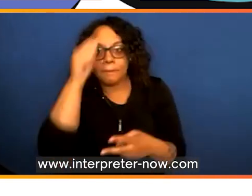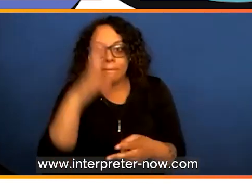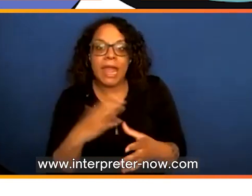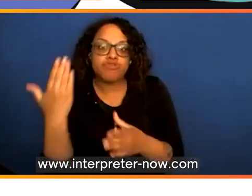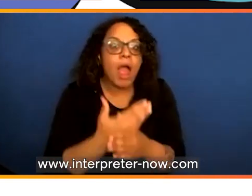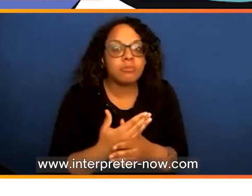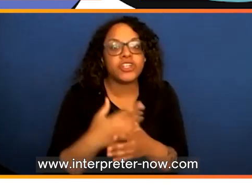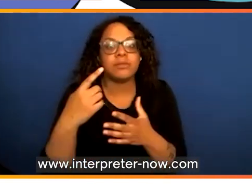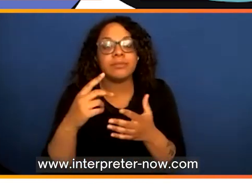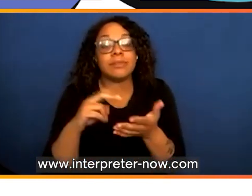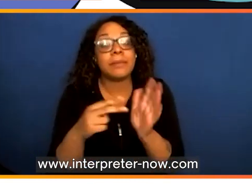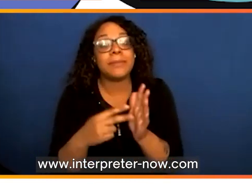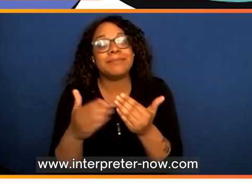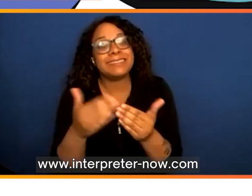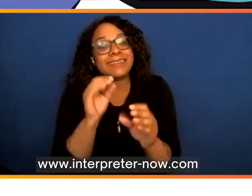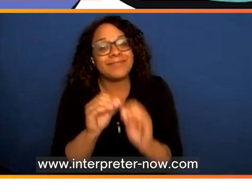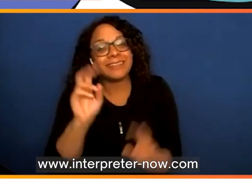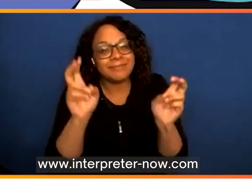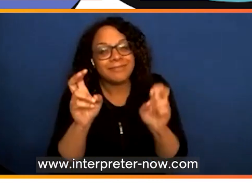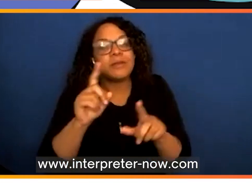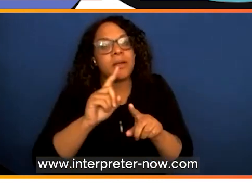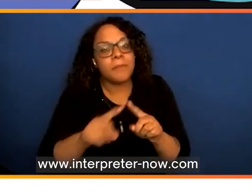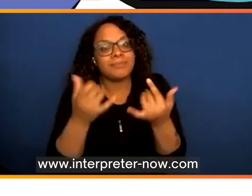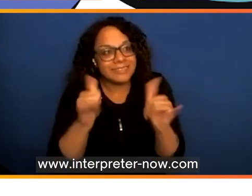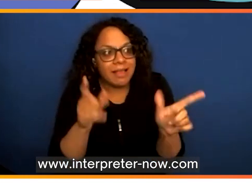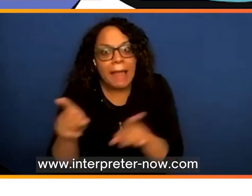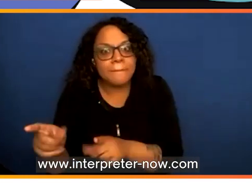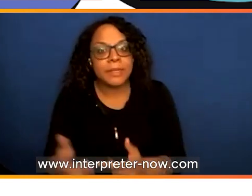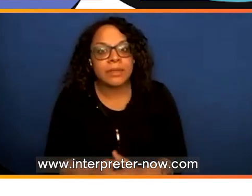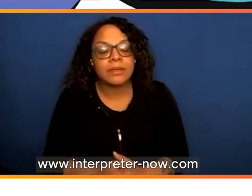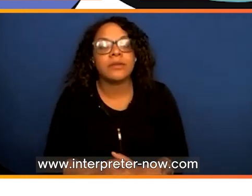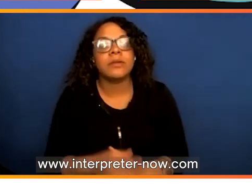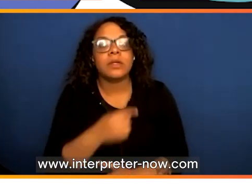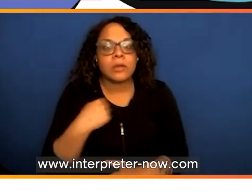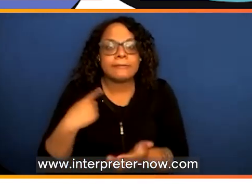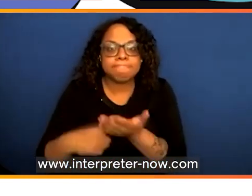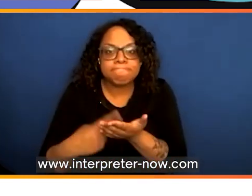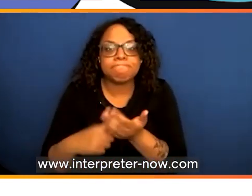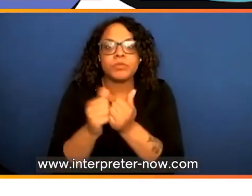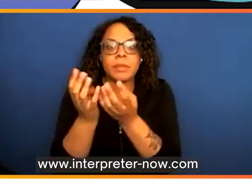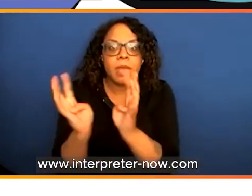When you have discussions about this with panels, with women, and these leaders hear